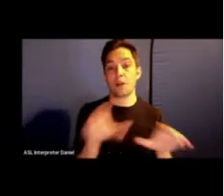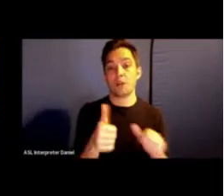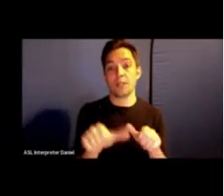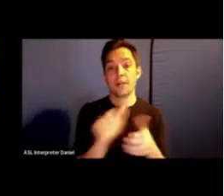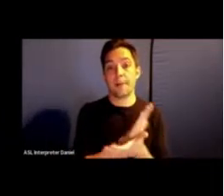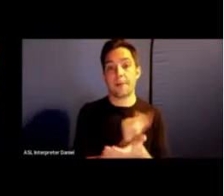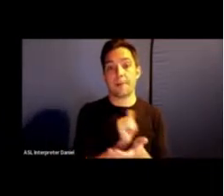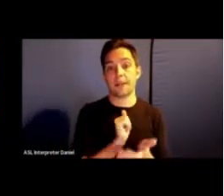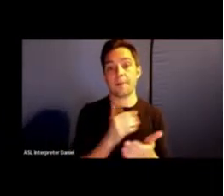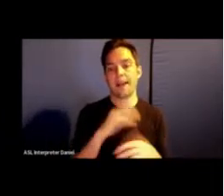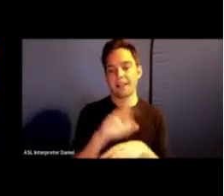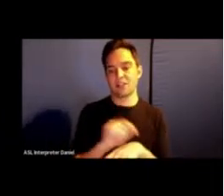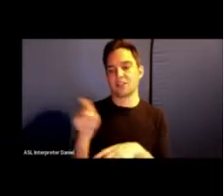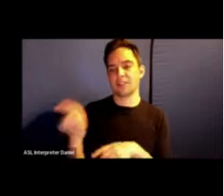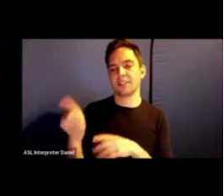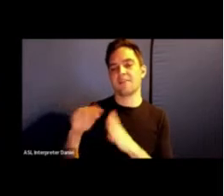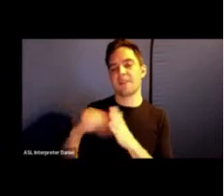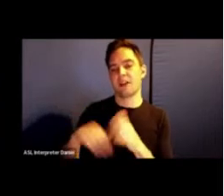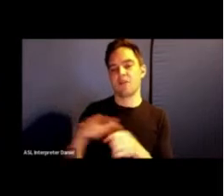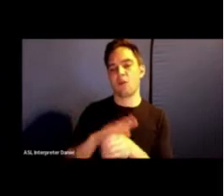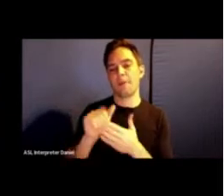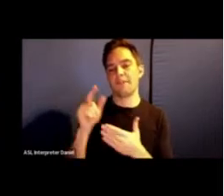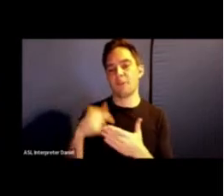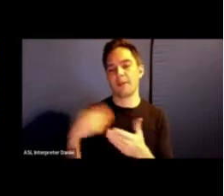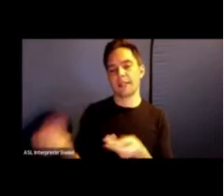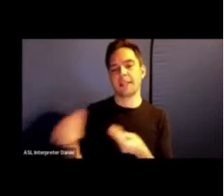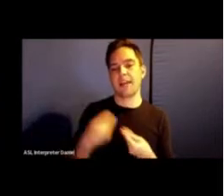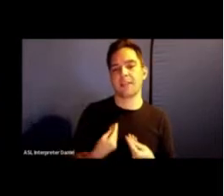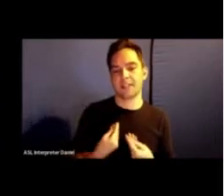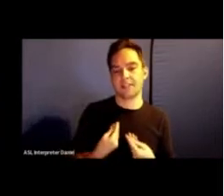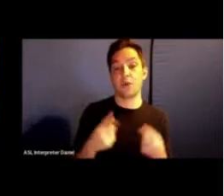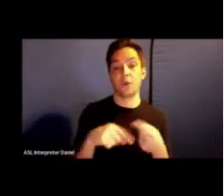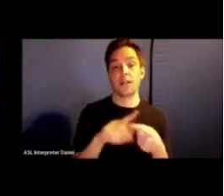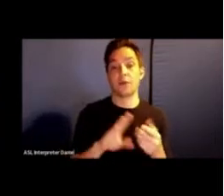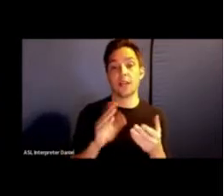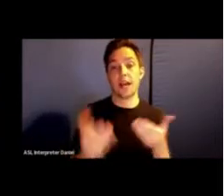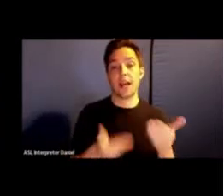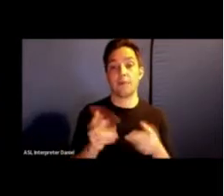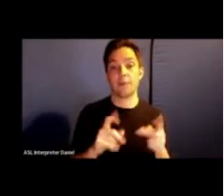consultant filled out a whole packet for me and gave it to me. So whenever I was hiring people, I could just fill in what I